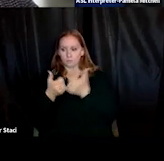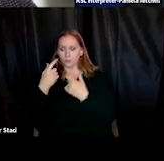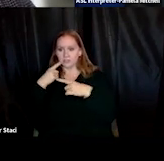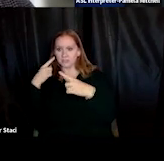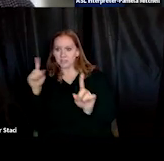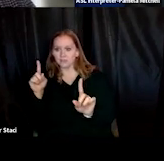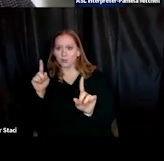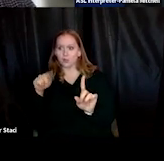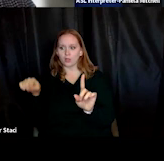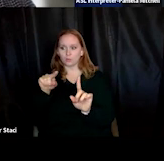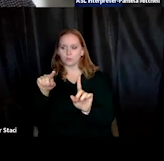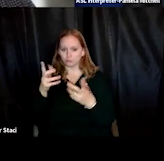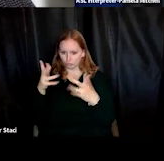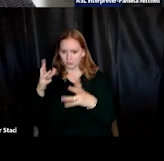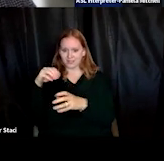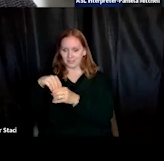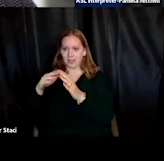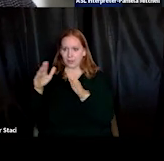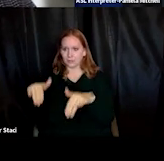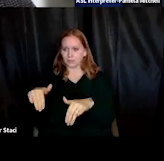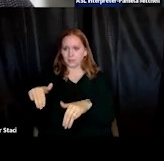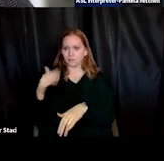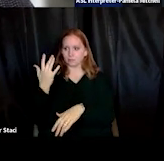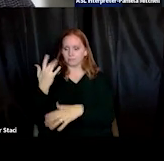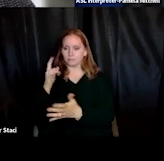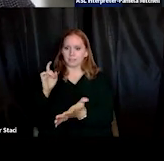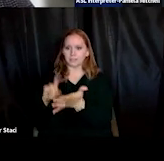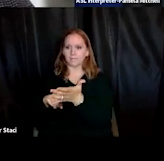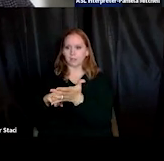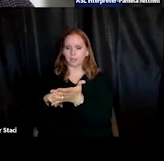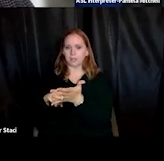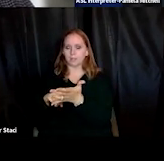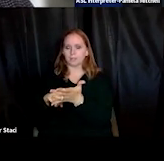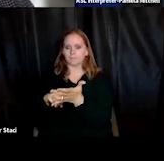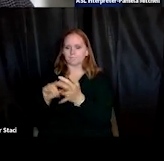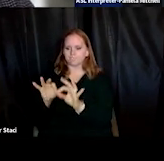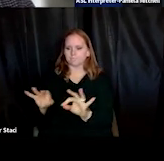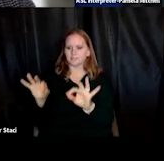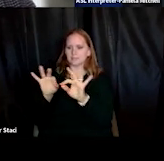that were in housing because we were able to identify key pieces of information